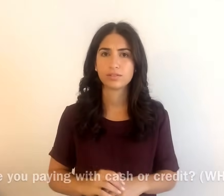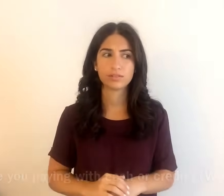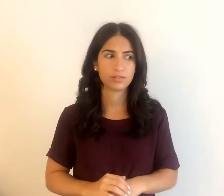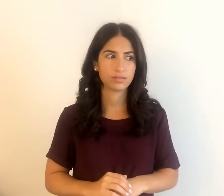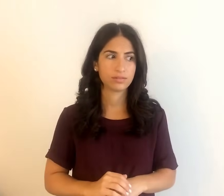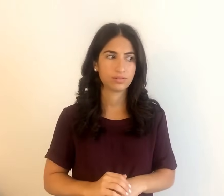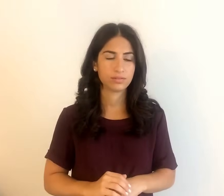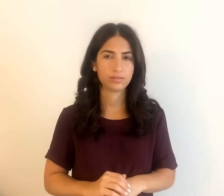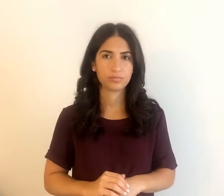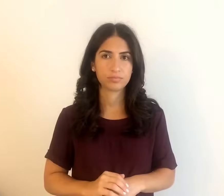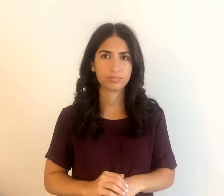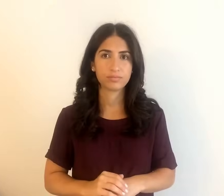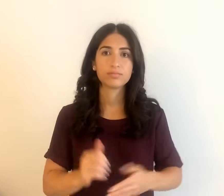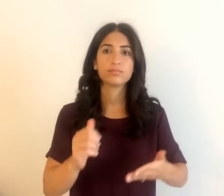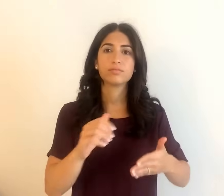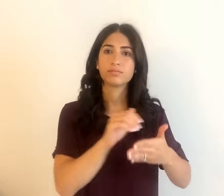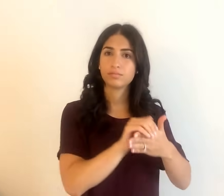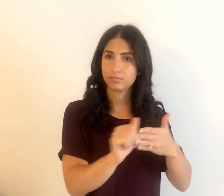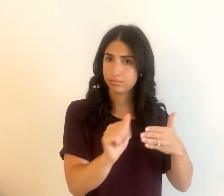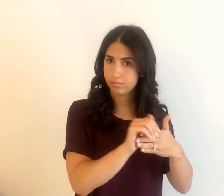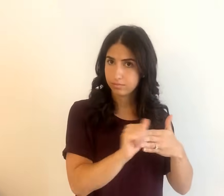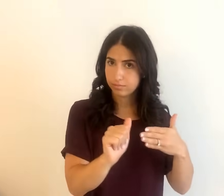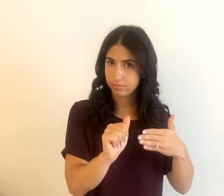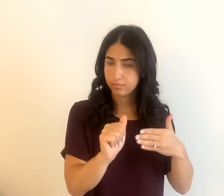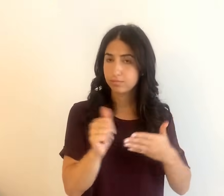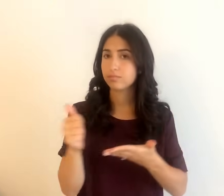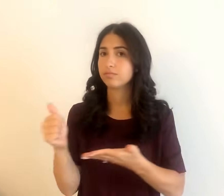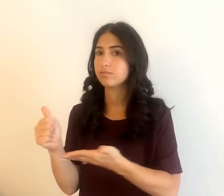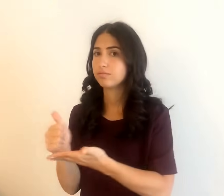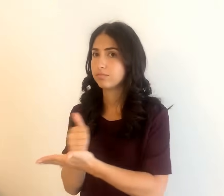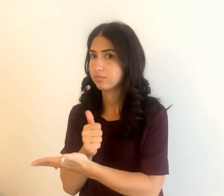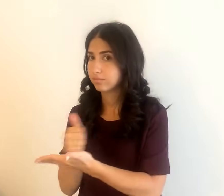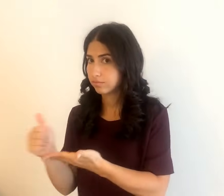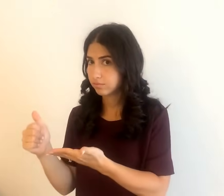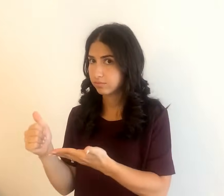so literally it would be "cash credit which?"